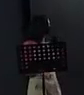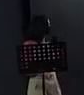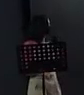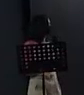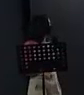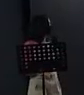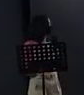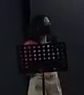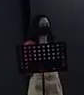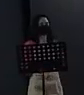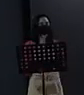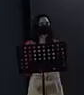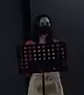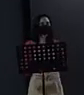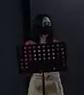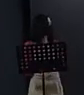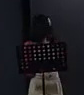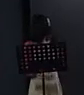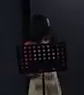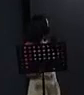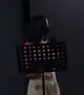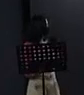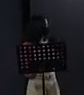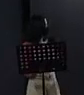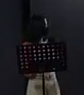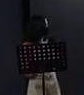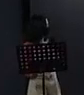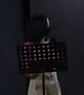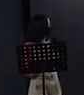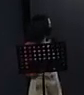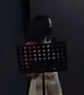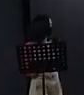hug to all of you. contact through